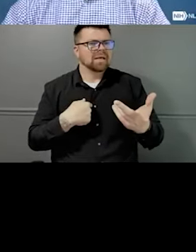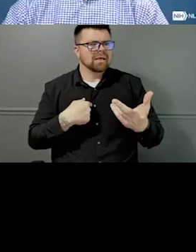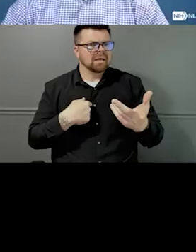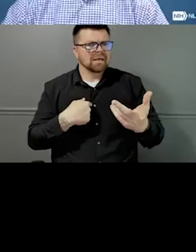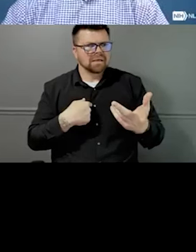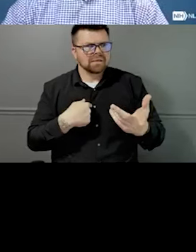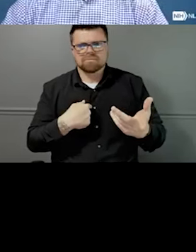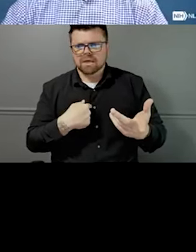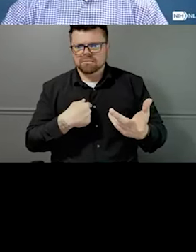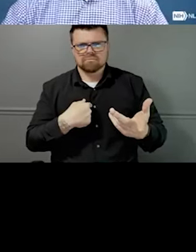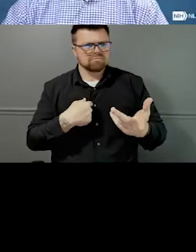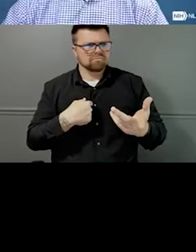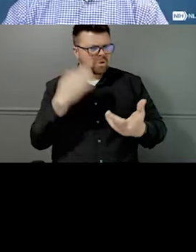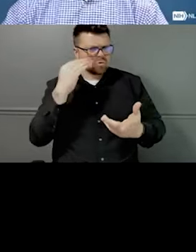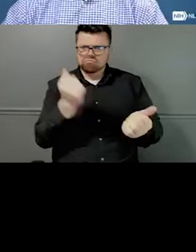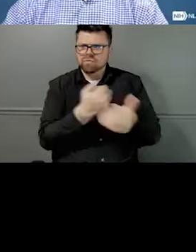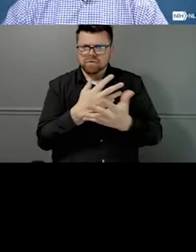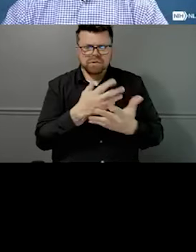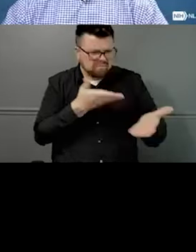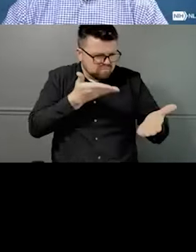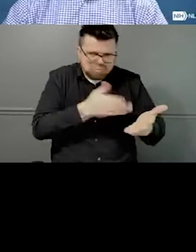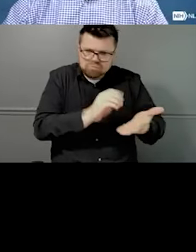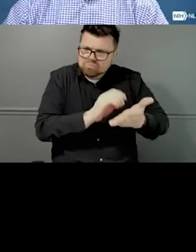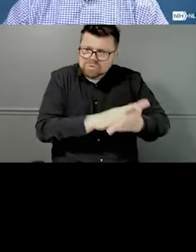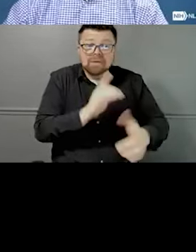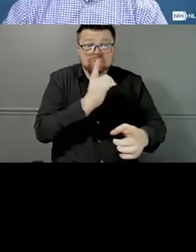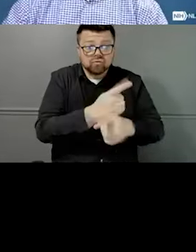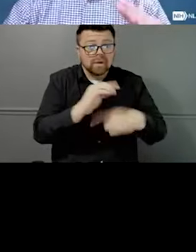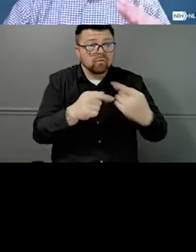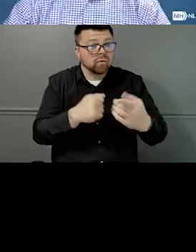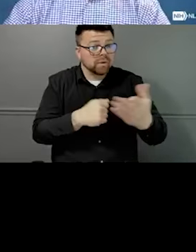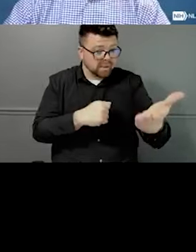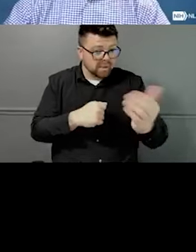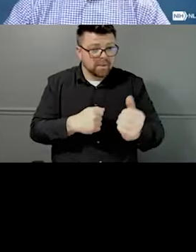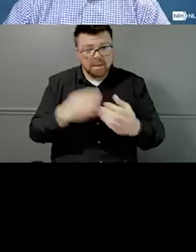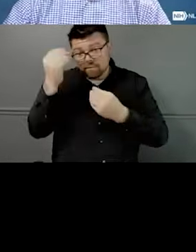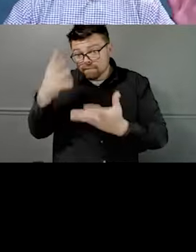This is what it looks like. When they click on that "Download PDF", every single time,